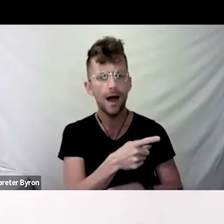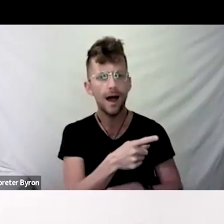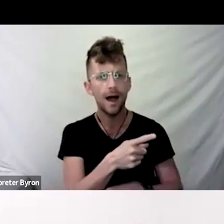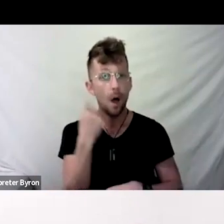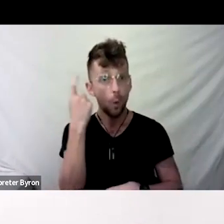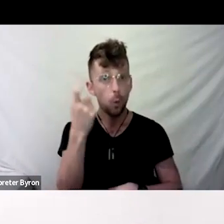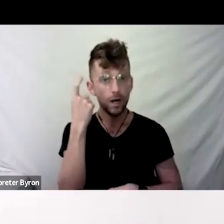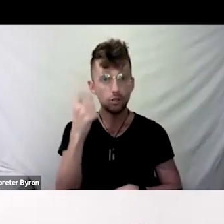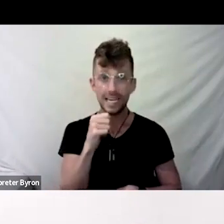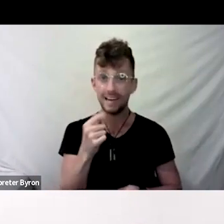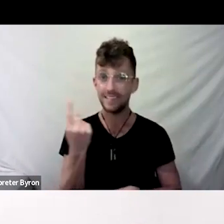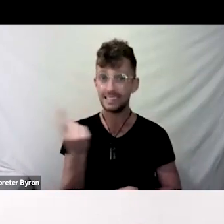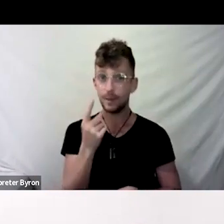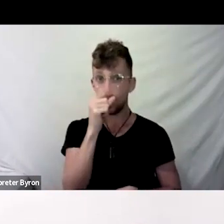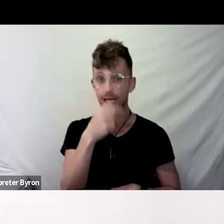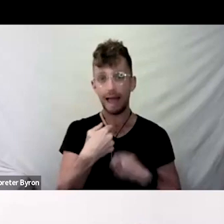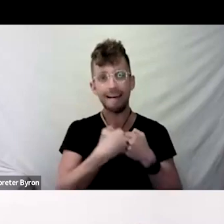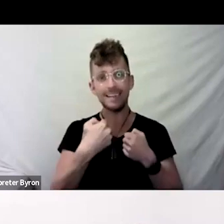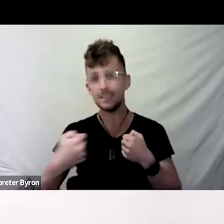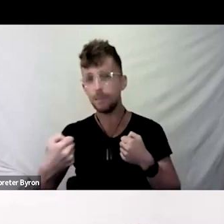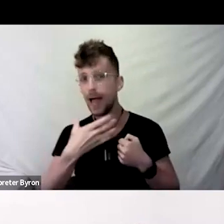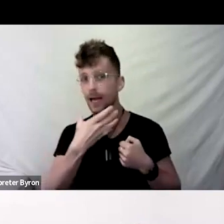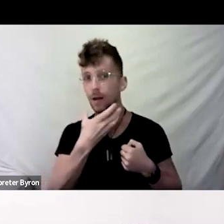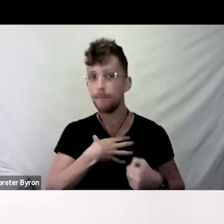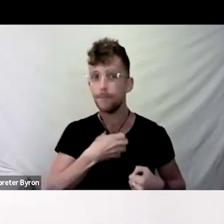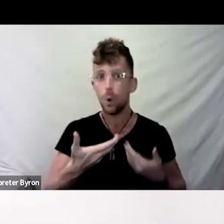somebody has asked, what can I use my IF for?